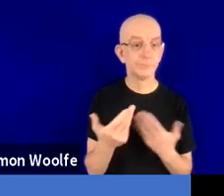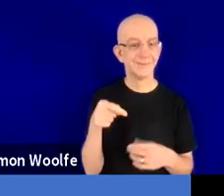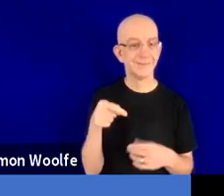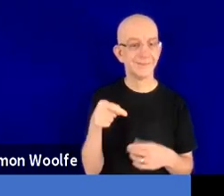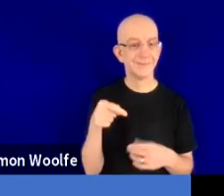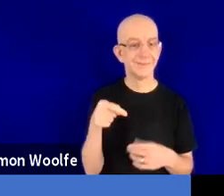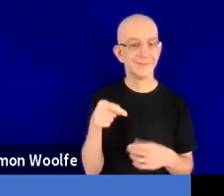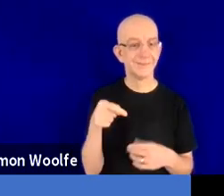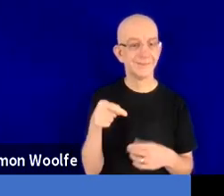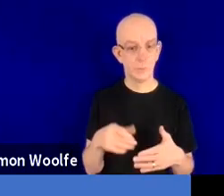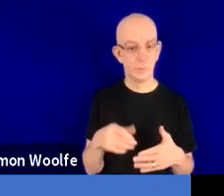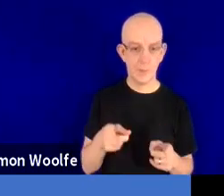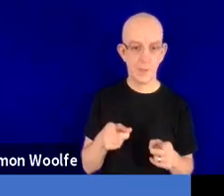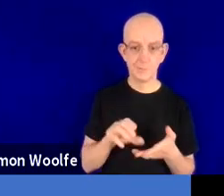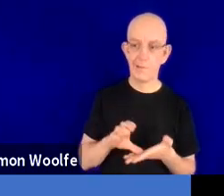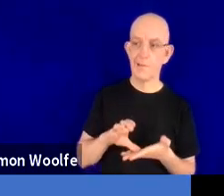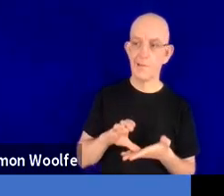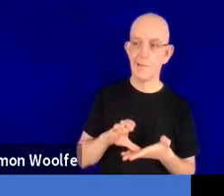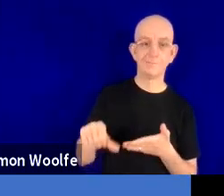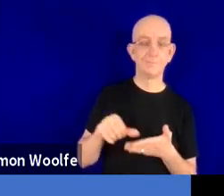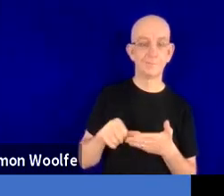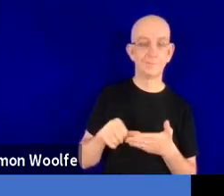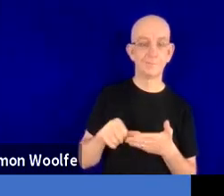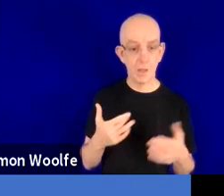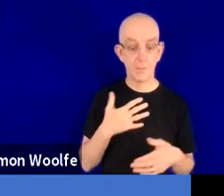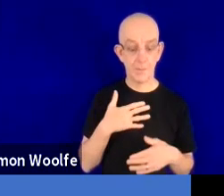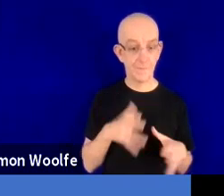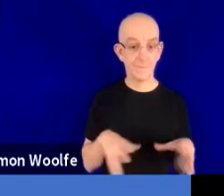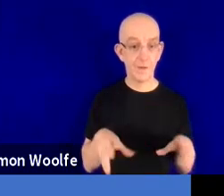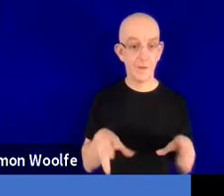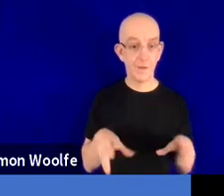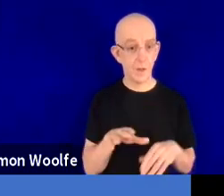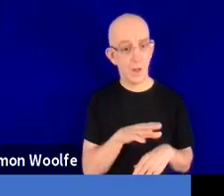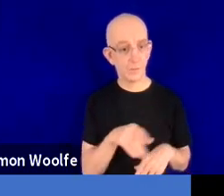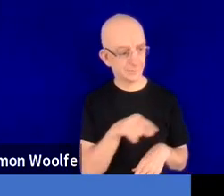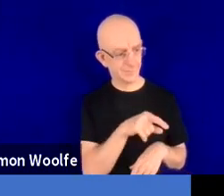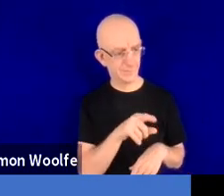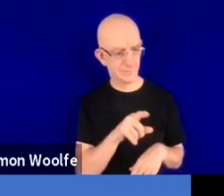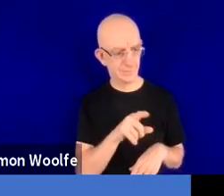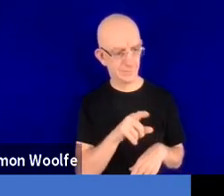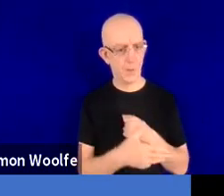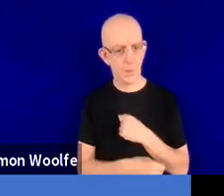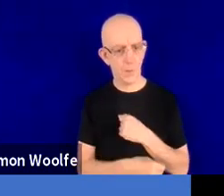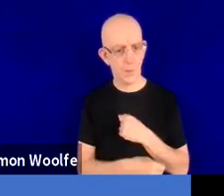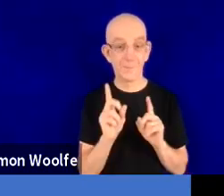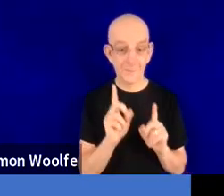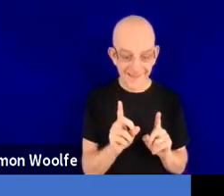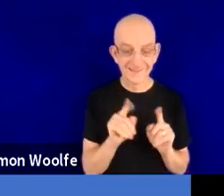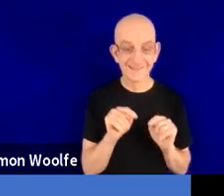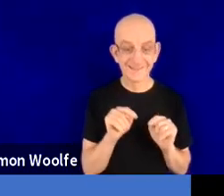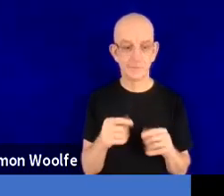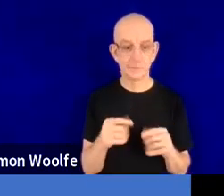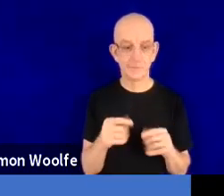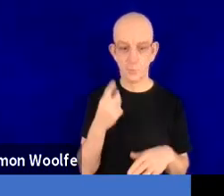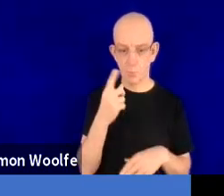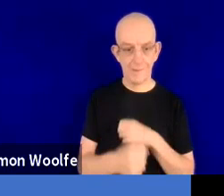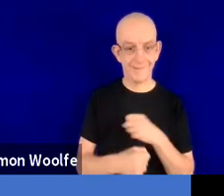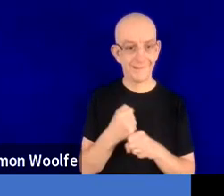Fortunately, in the last year and half, there has been an increasing number of studies and by the end of the year we will have more data, quality data